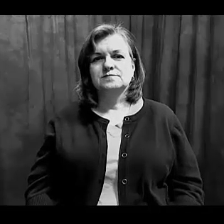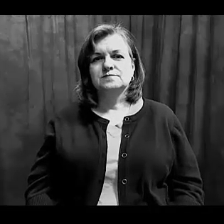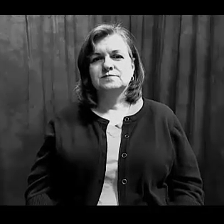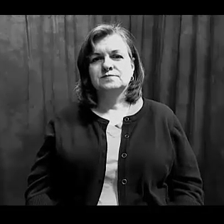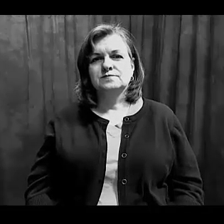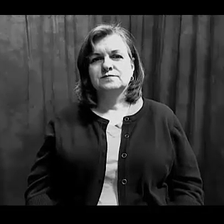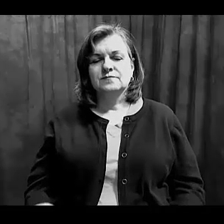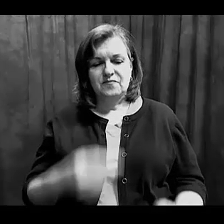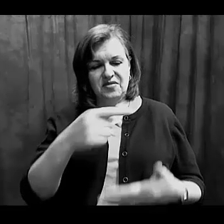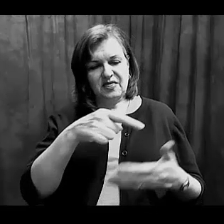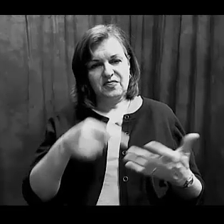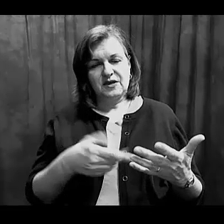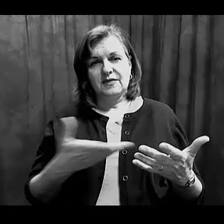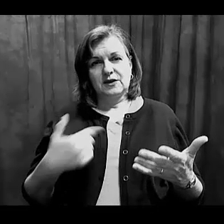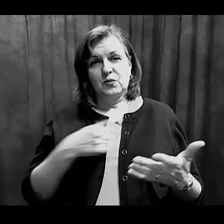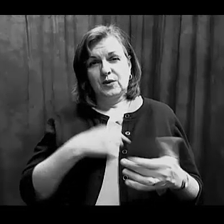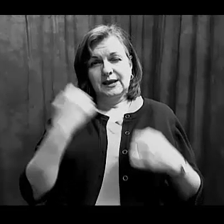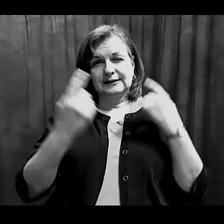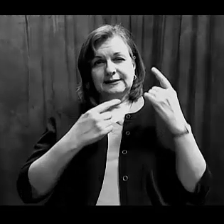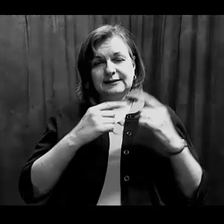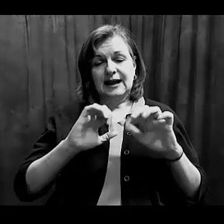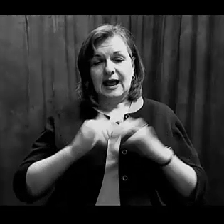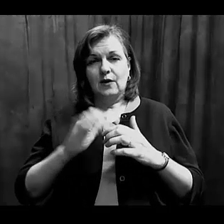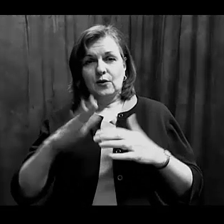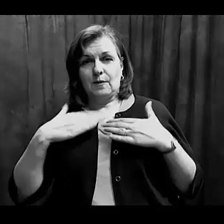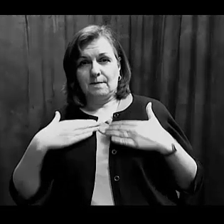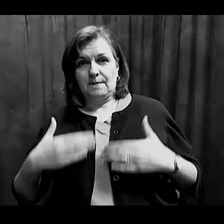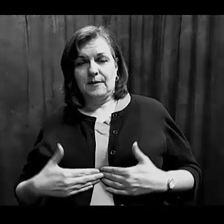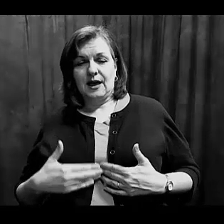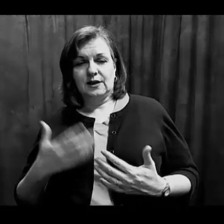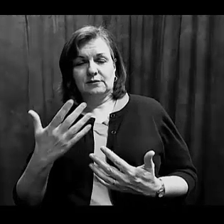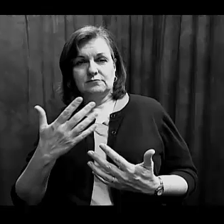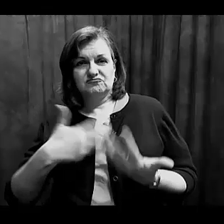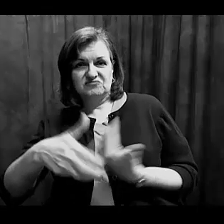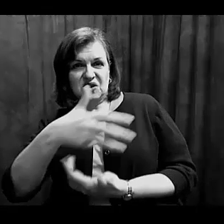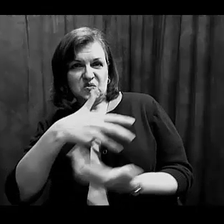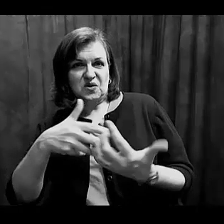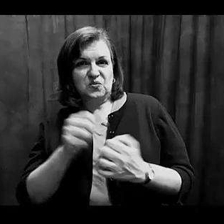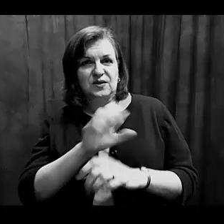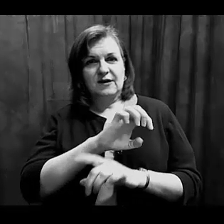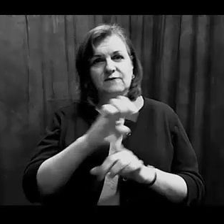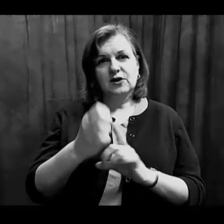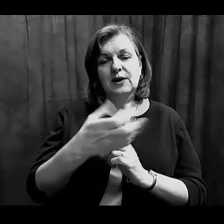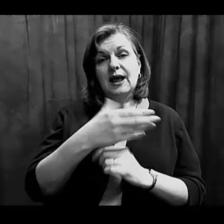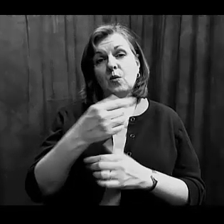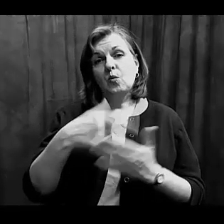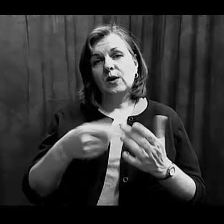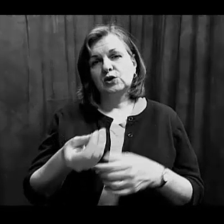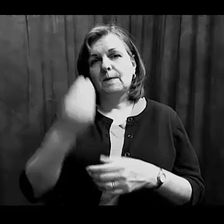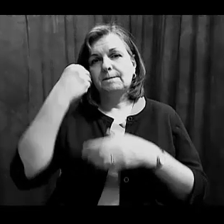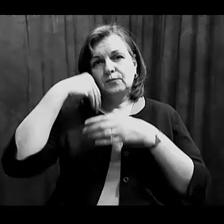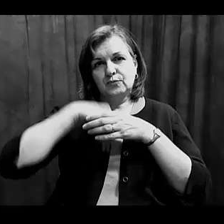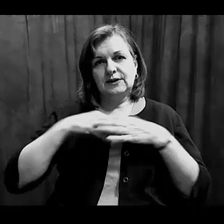these are all things that we have to consider your interaction with the environment and what you're putting into your body